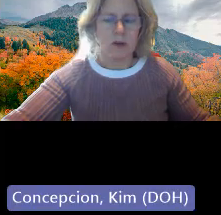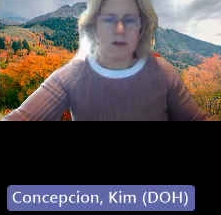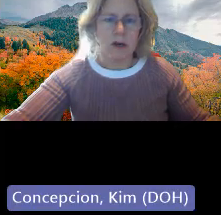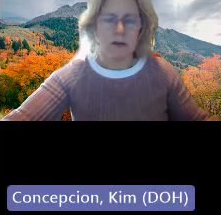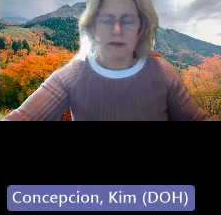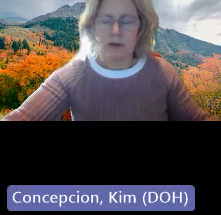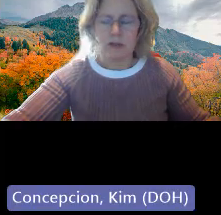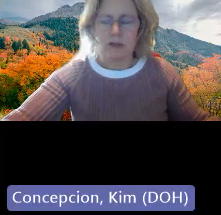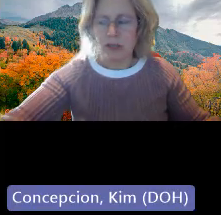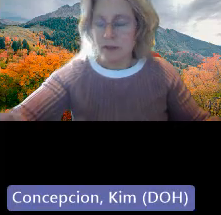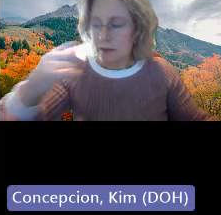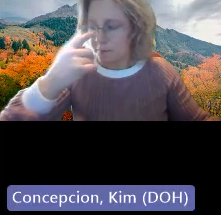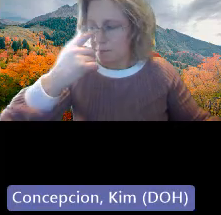focused on foundations